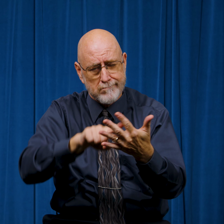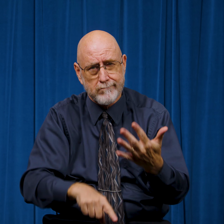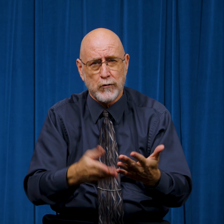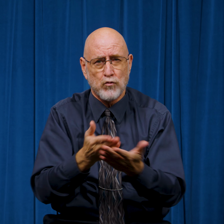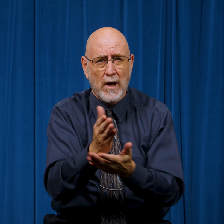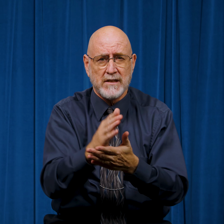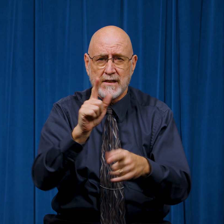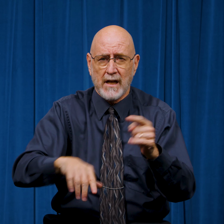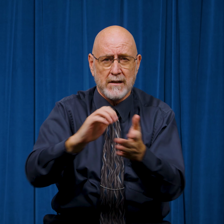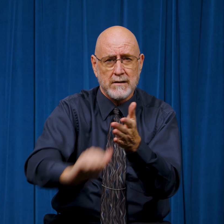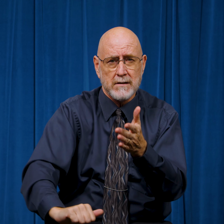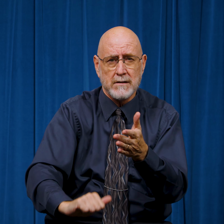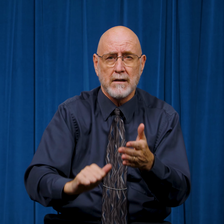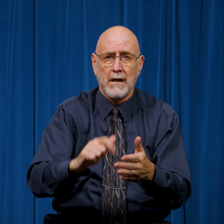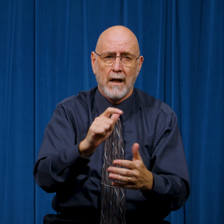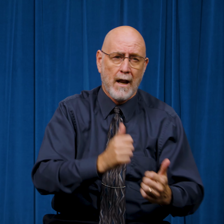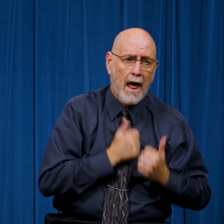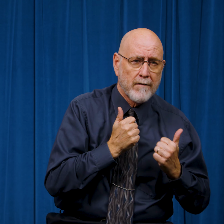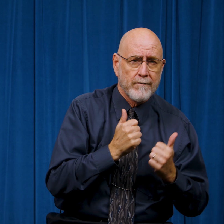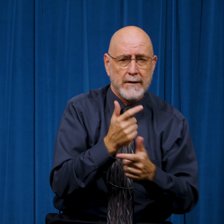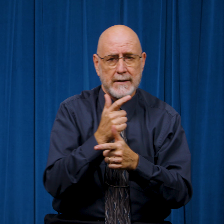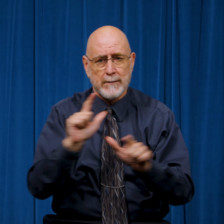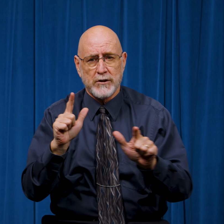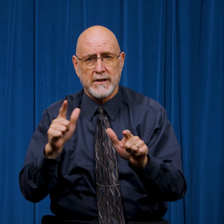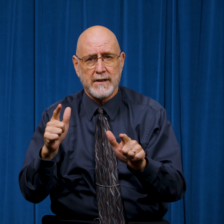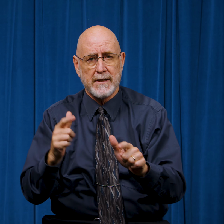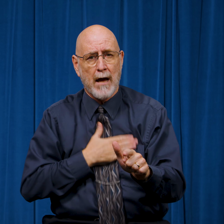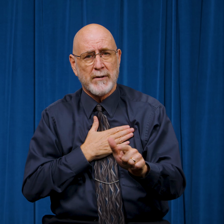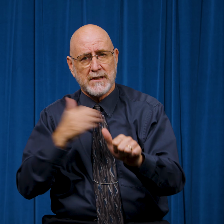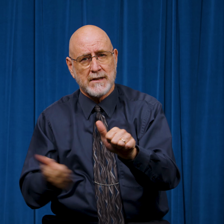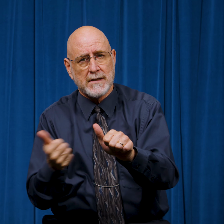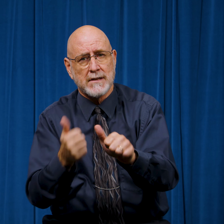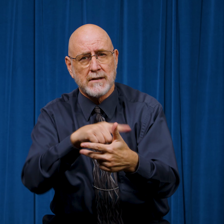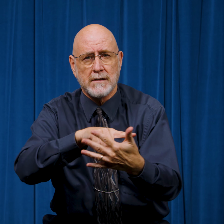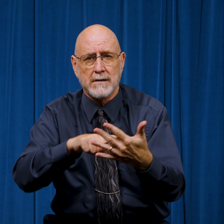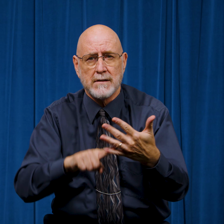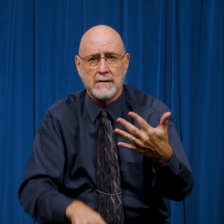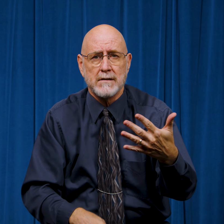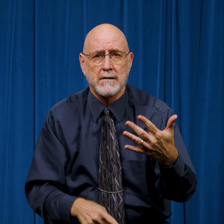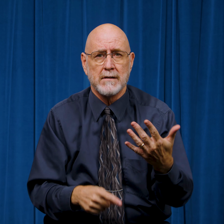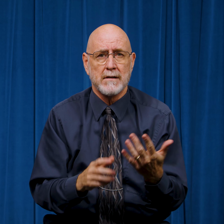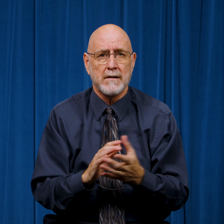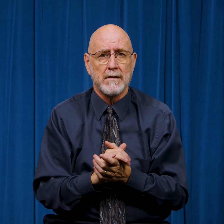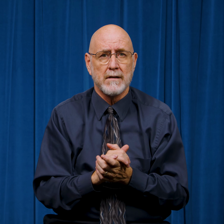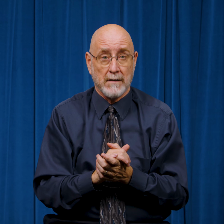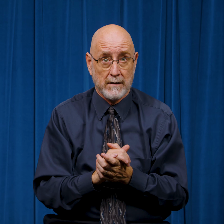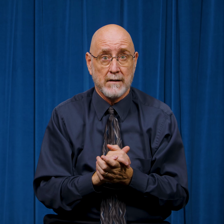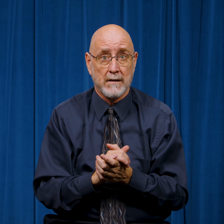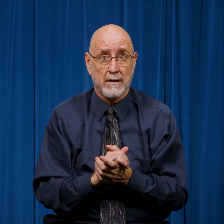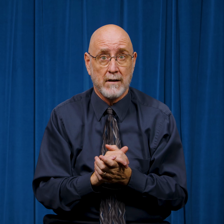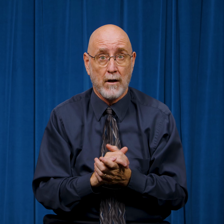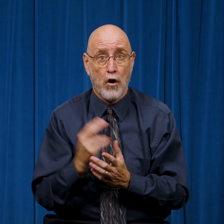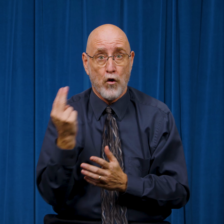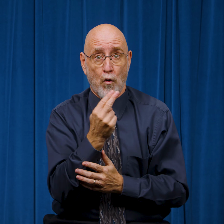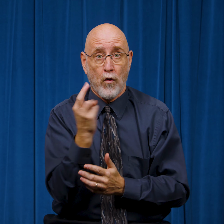among these are life, liberty, and the pursuit of happiness..." Alright, if we look to the Northwest Portico,